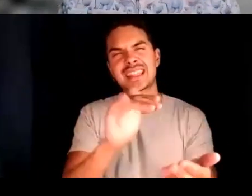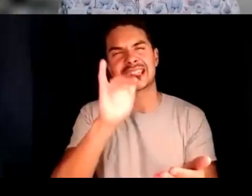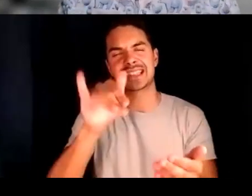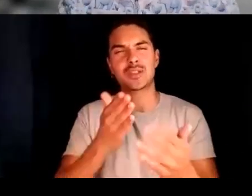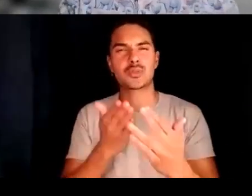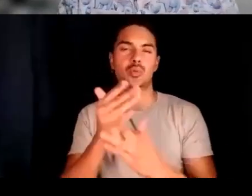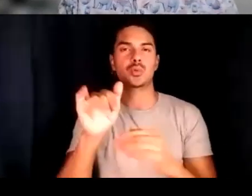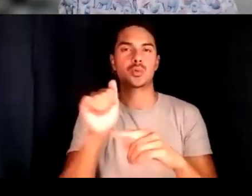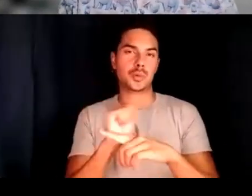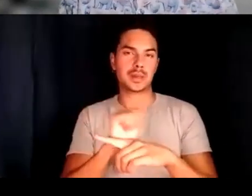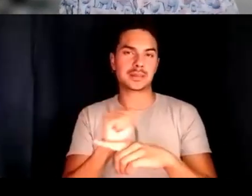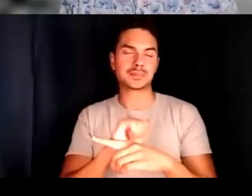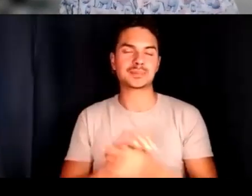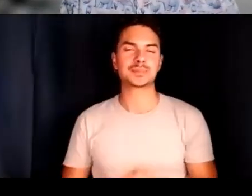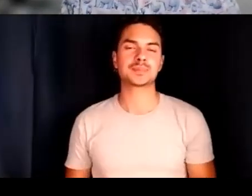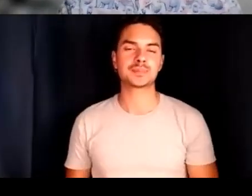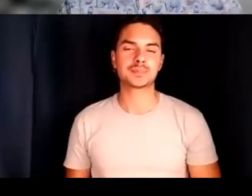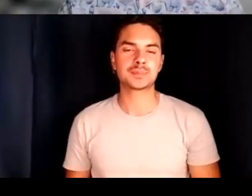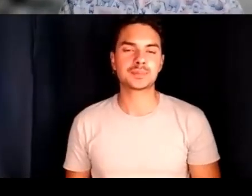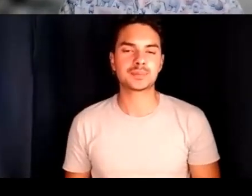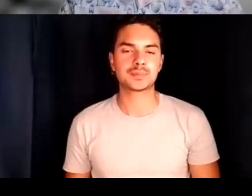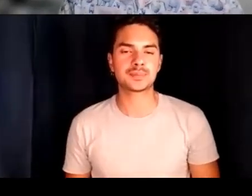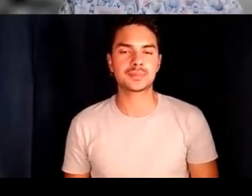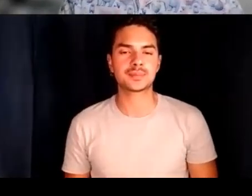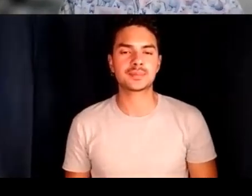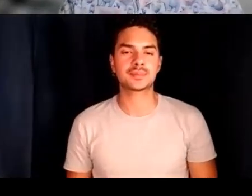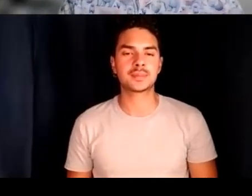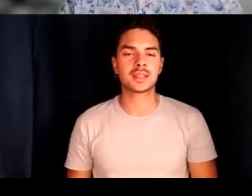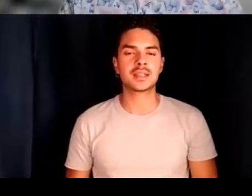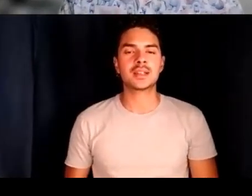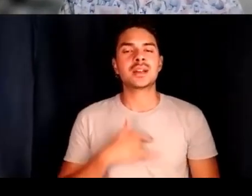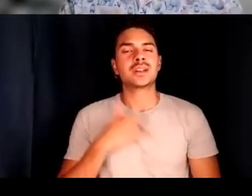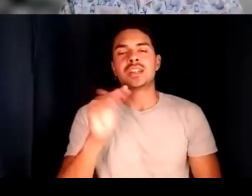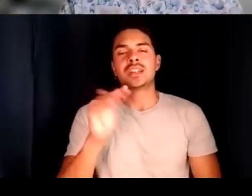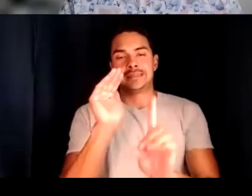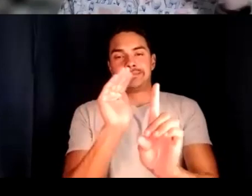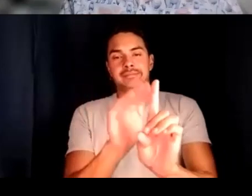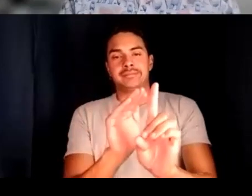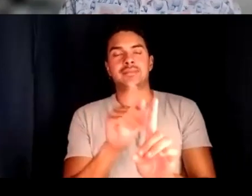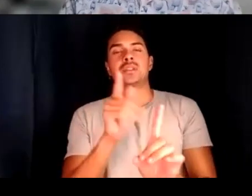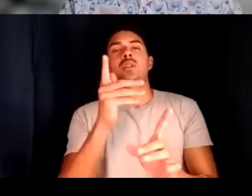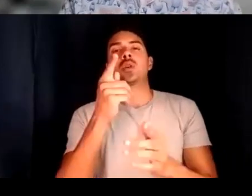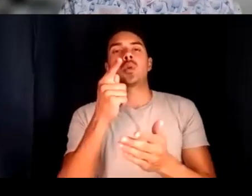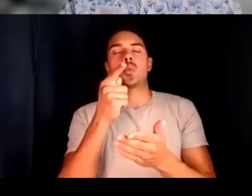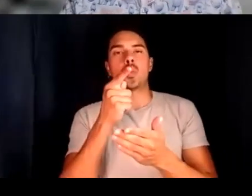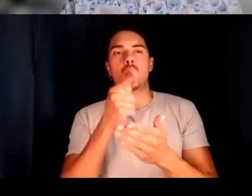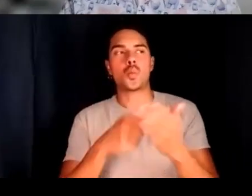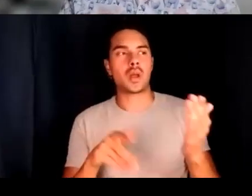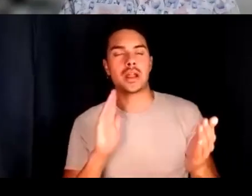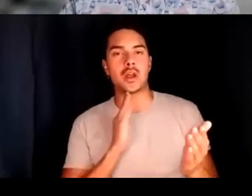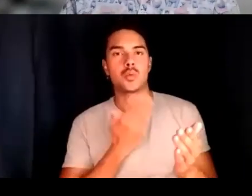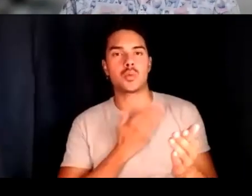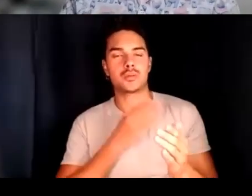just so folks are aware what you're getting yourselves into. And again, thank you all for being here.